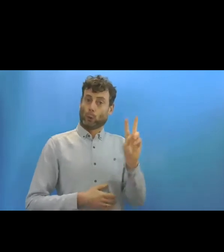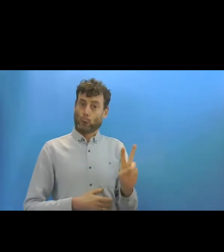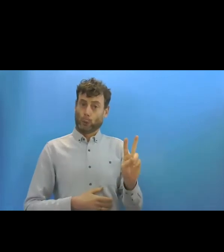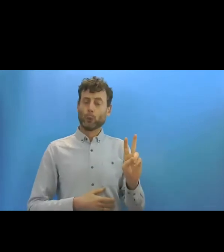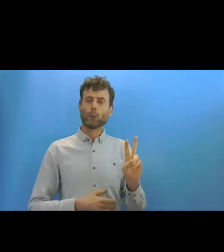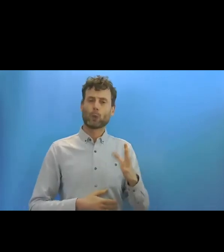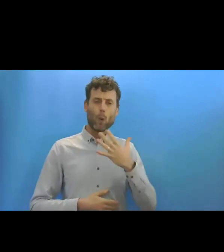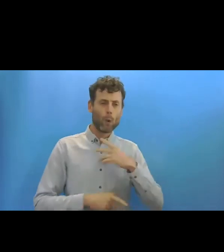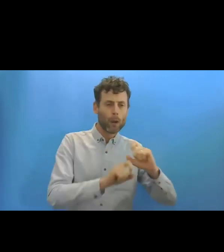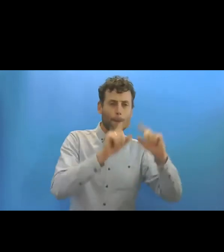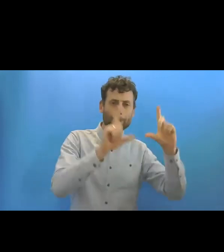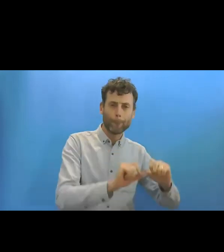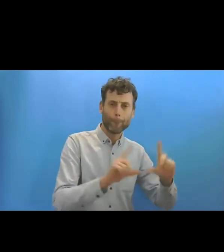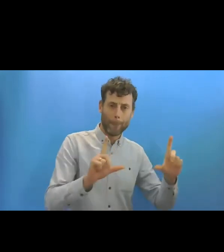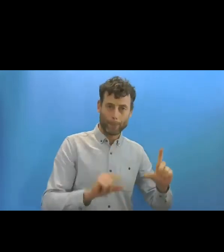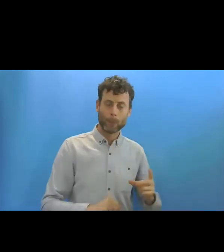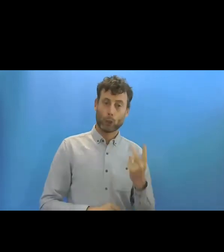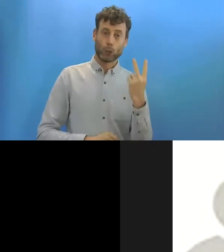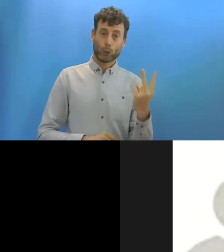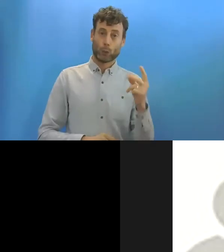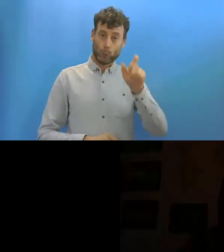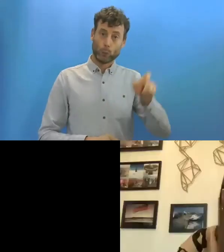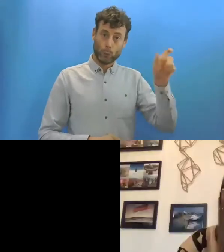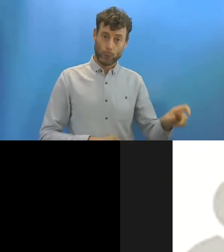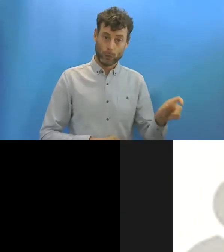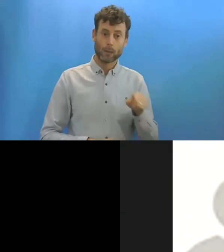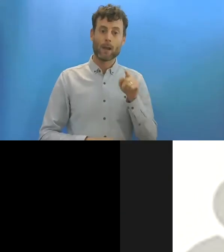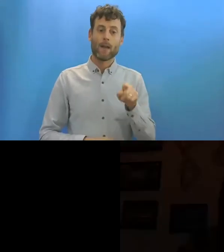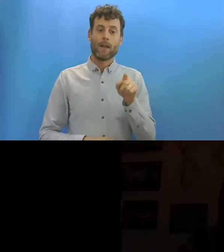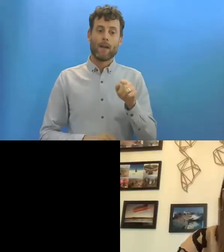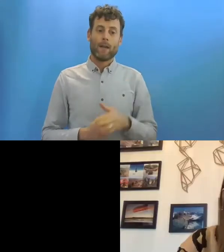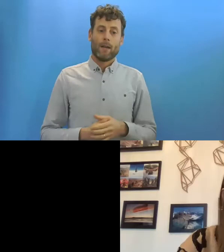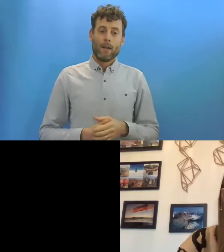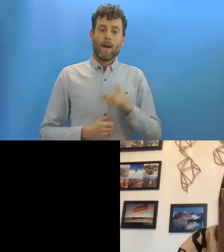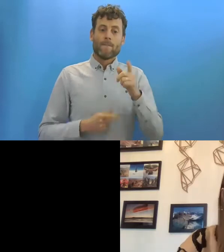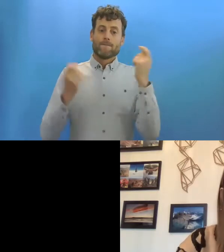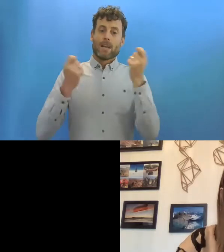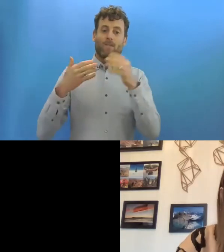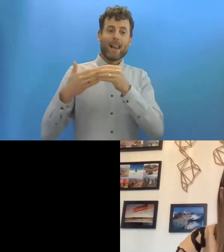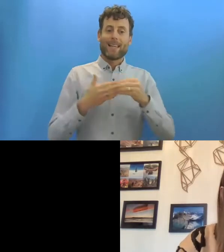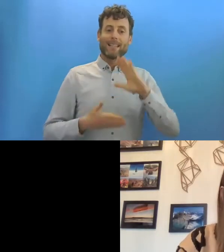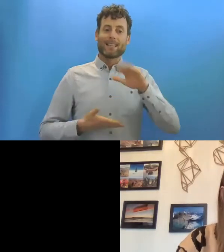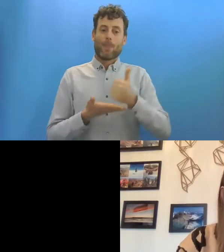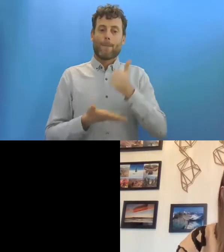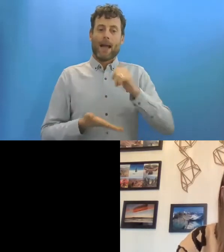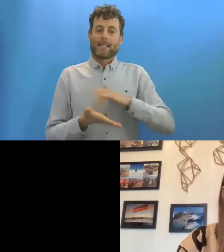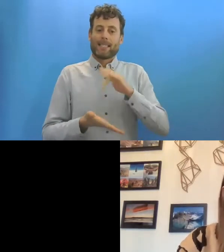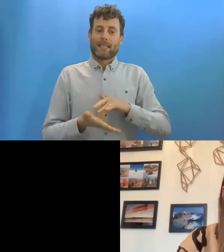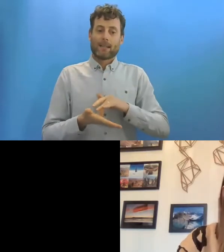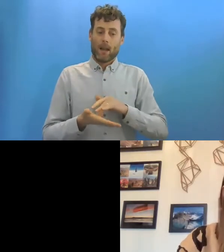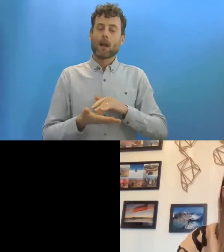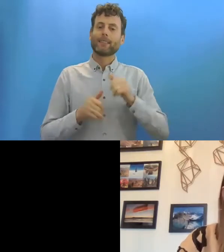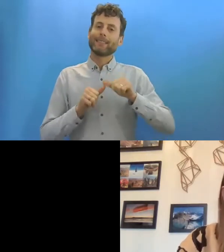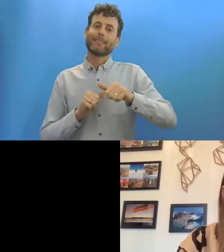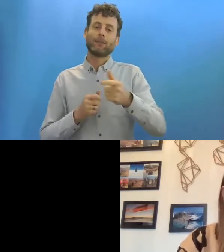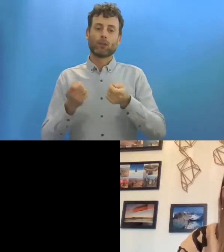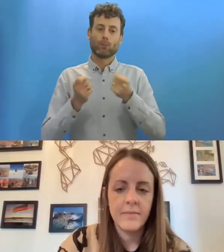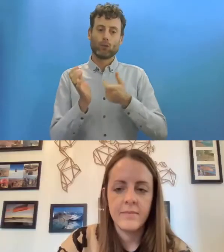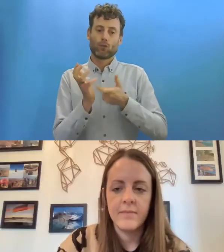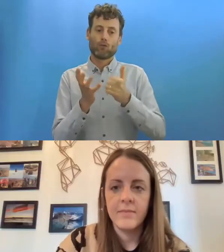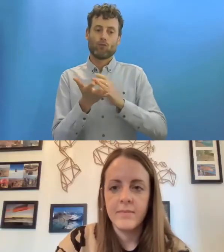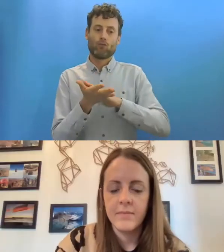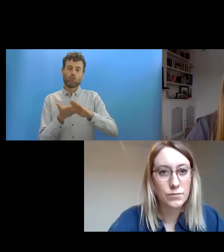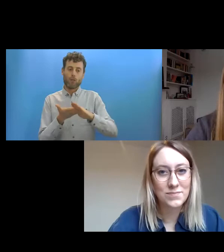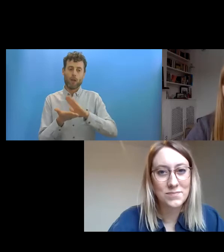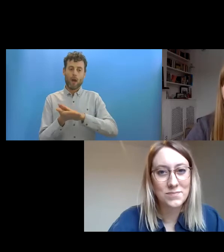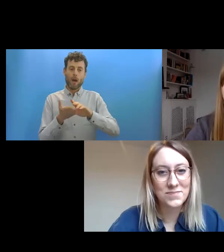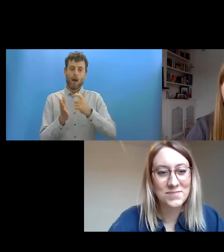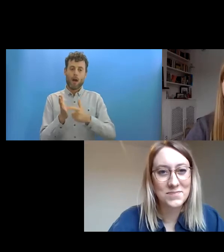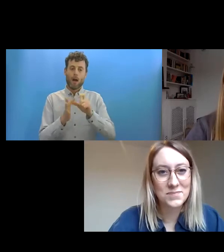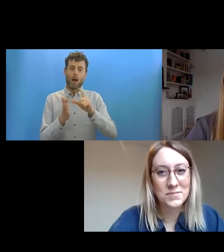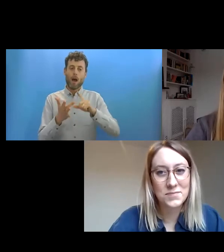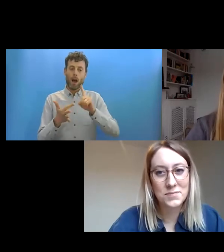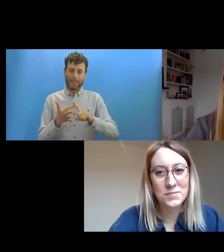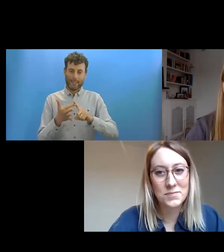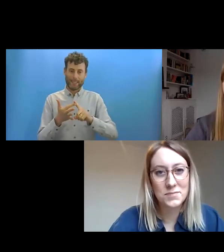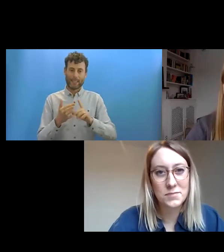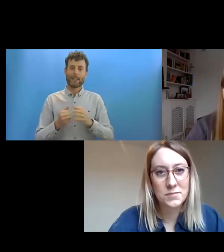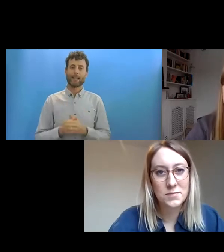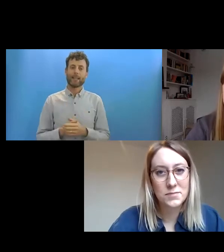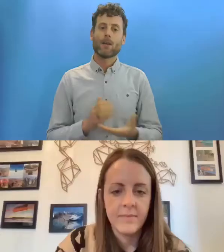accept his invitation at that point. So if we kick off this session, I would really like to invite two people to kind of join me on screen, we are joined by Festival leads from the